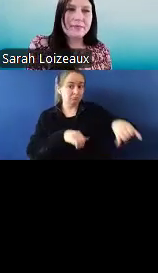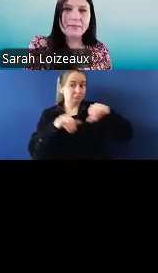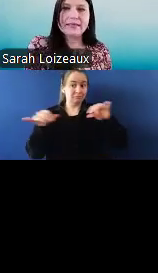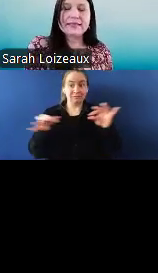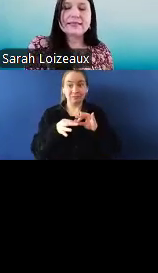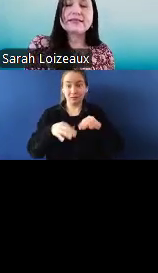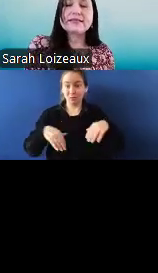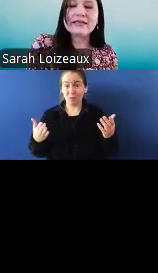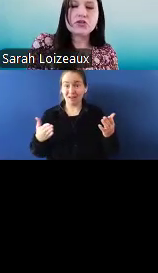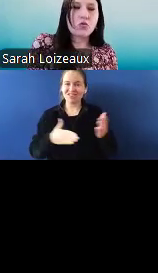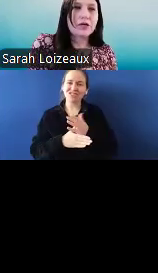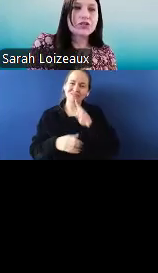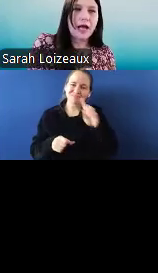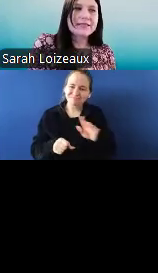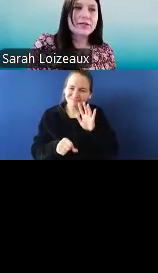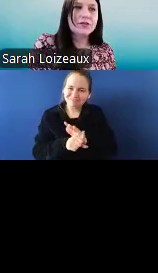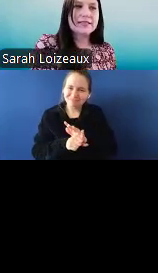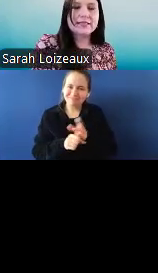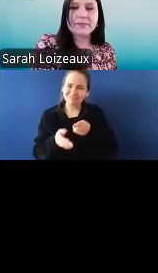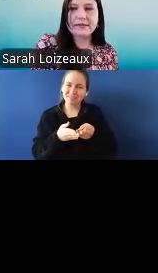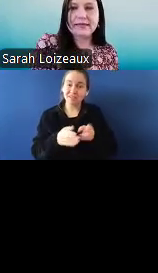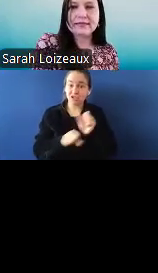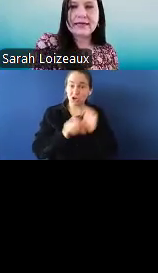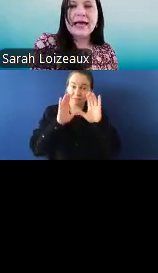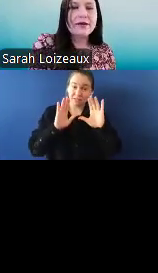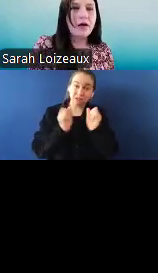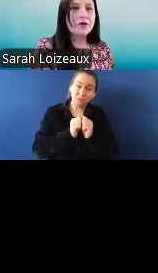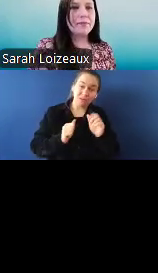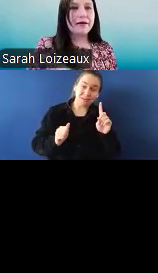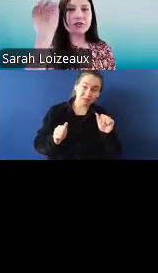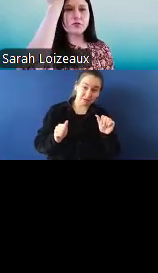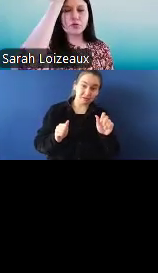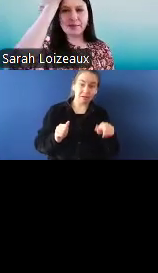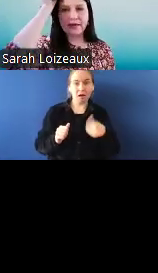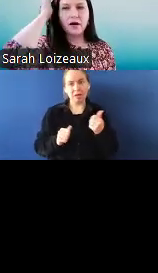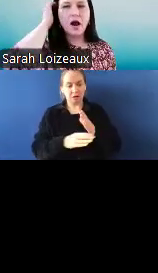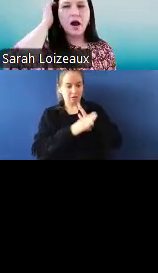commitment to making sure job seekers with disabilities and other barriers to employment